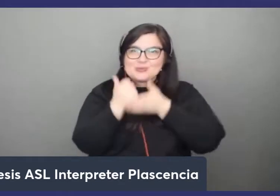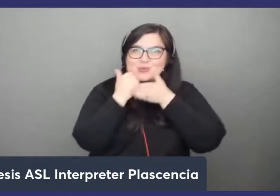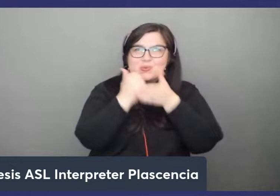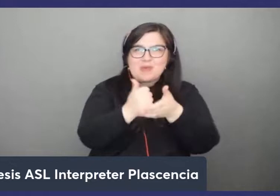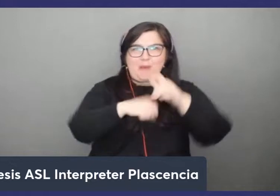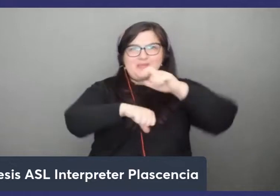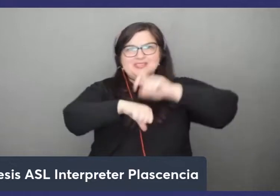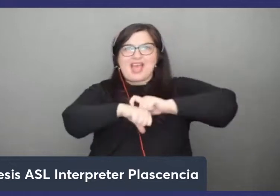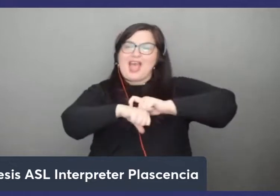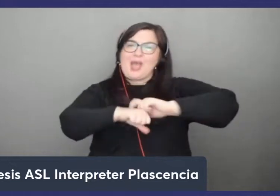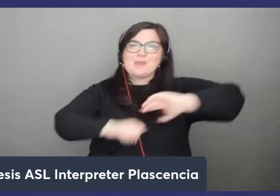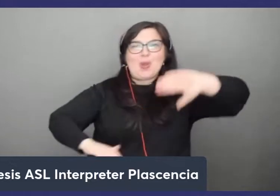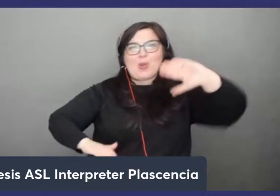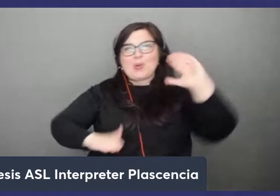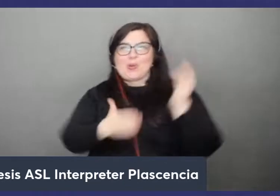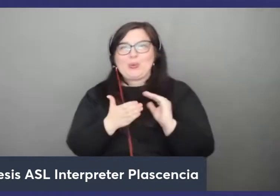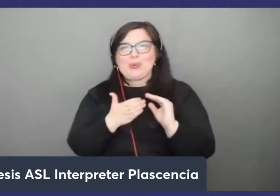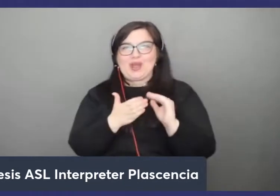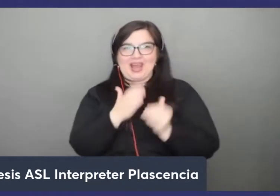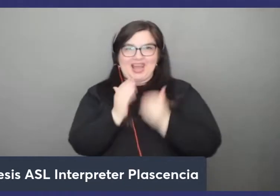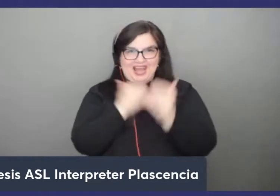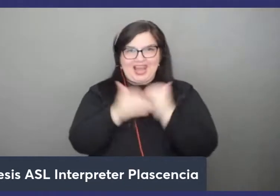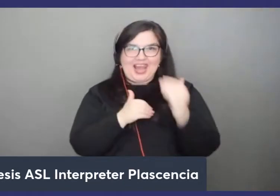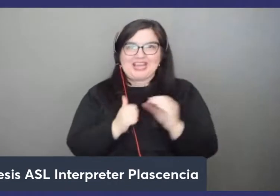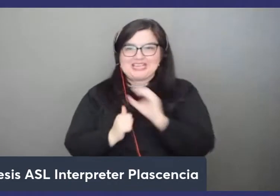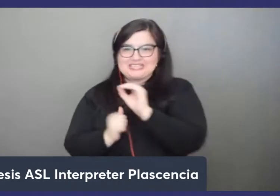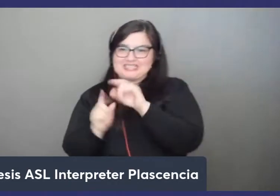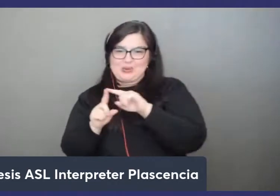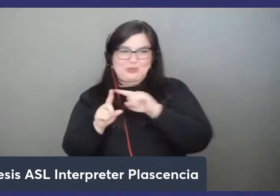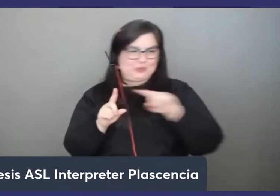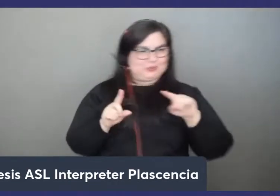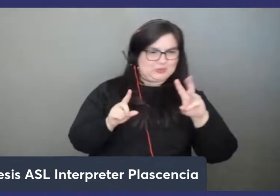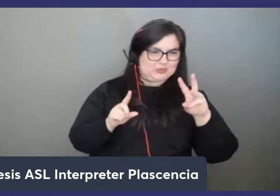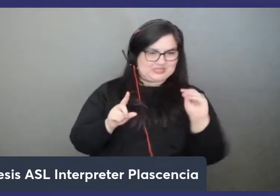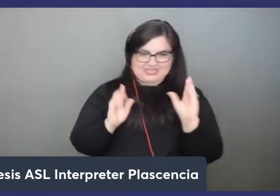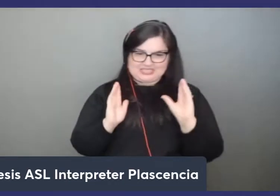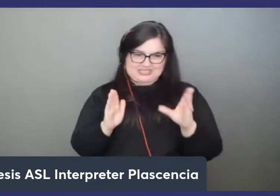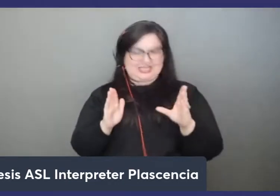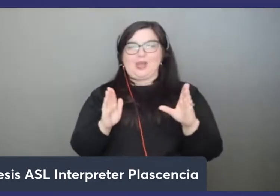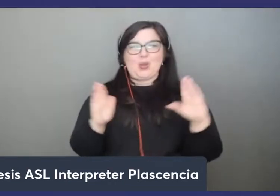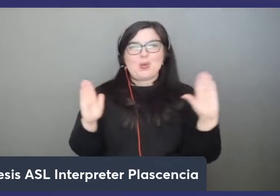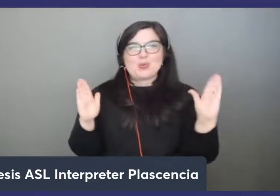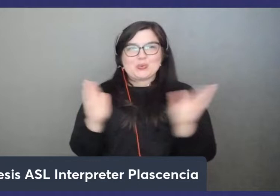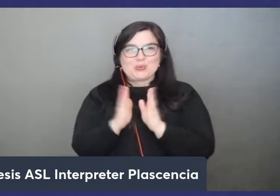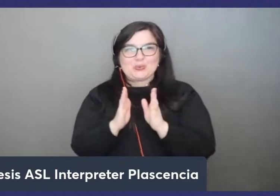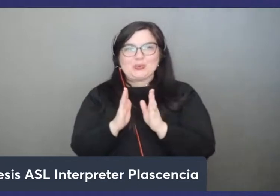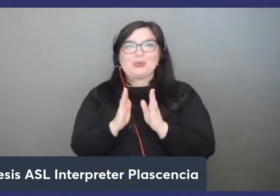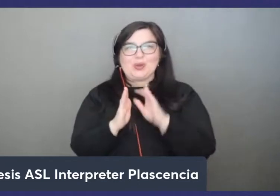of going from zero to 60 for a game developer in building a backend service